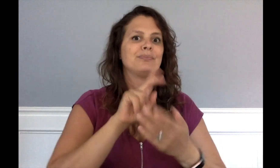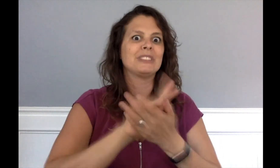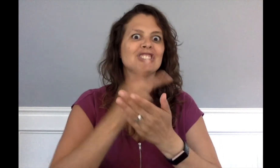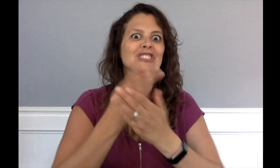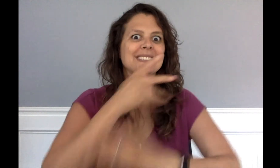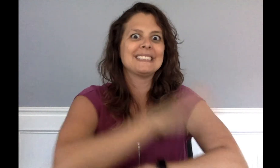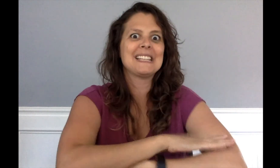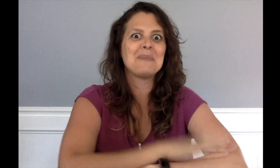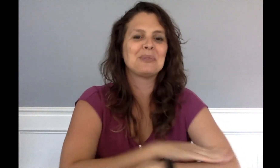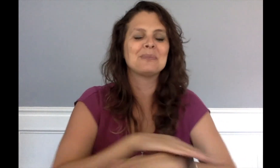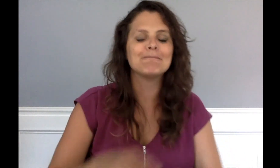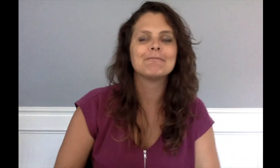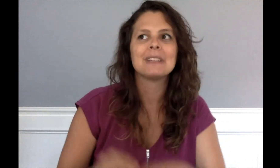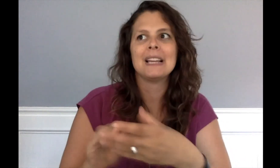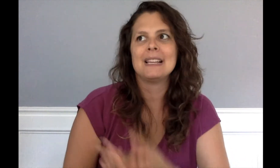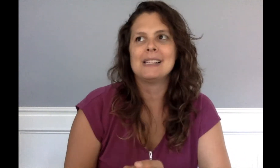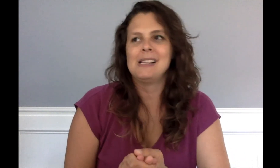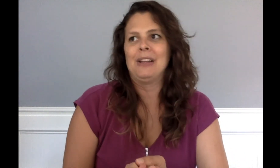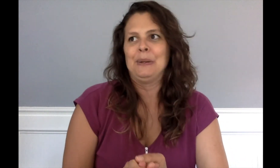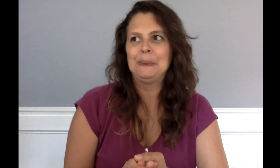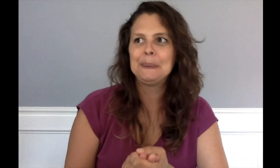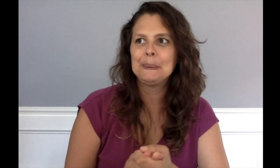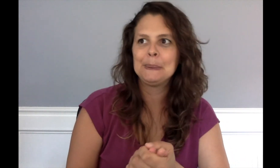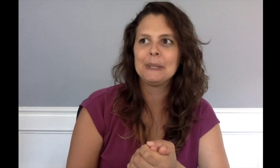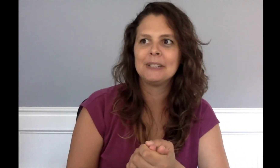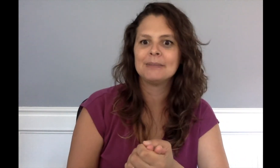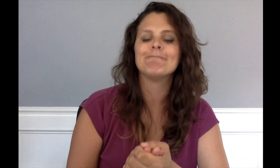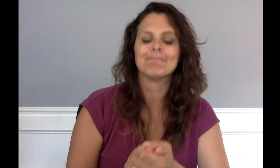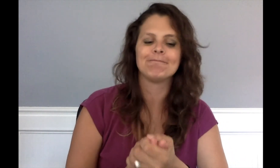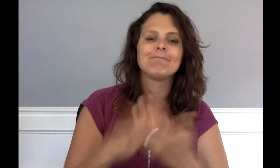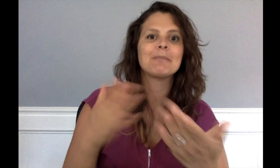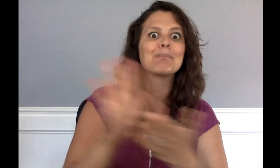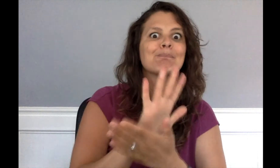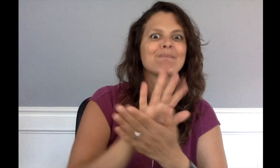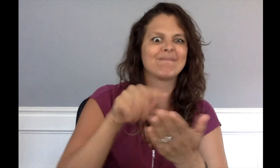Charlie sat at the kitchen table and finally